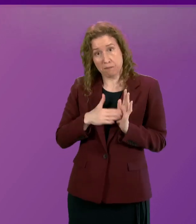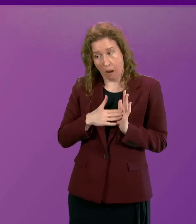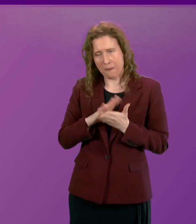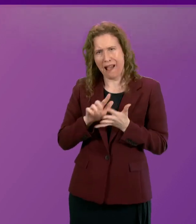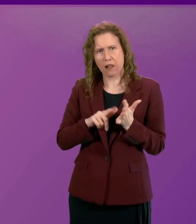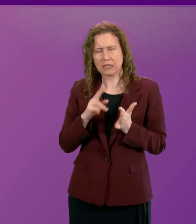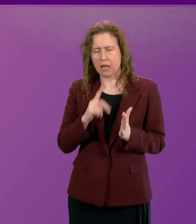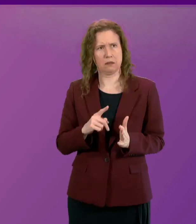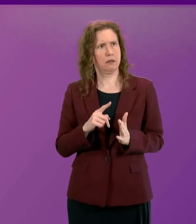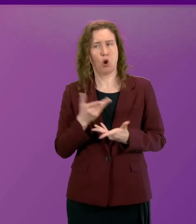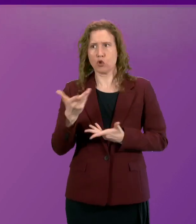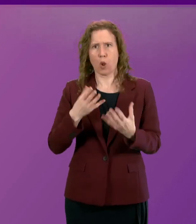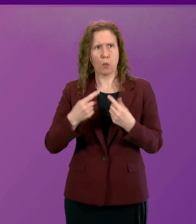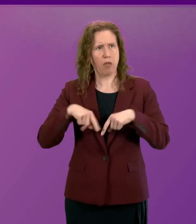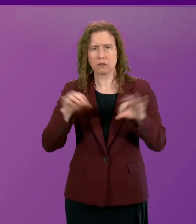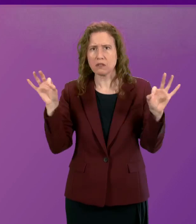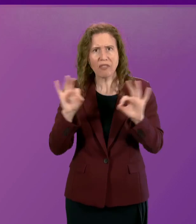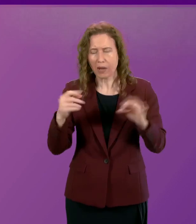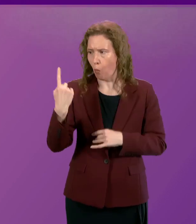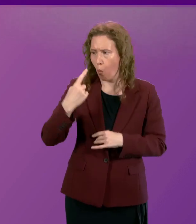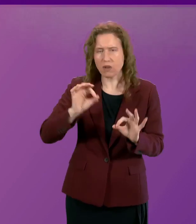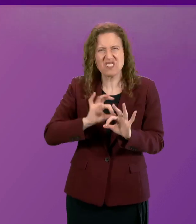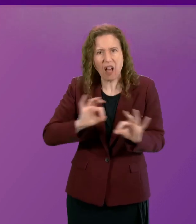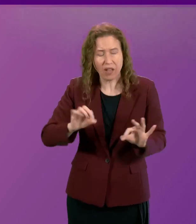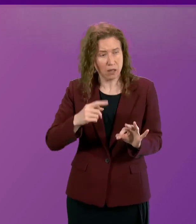“We had not been consulted or warned ... The very thought that we could